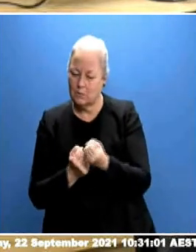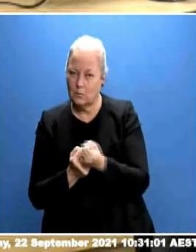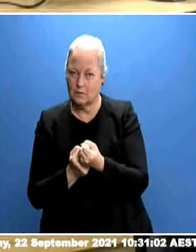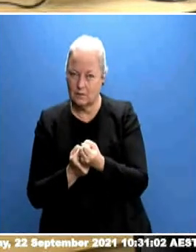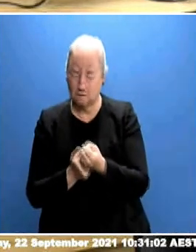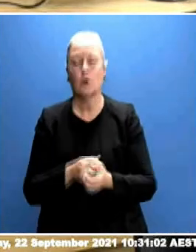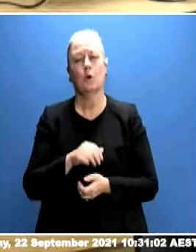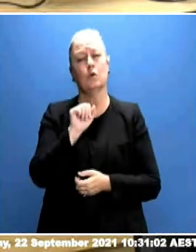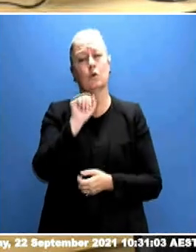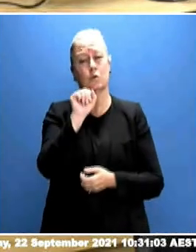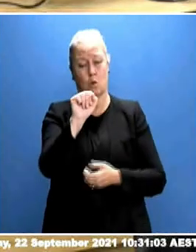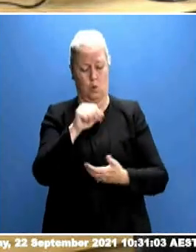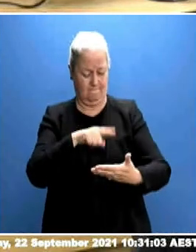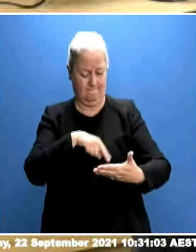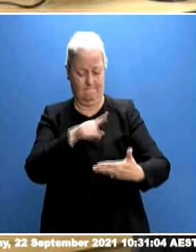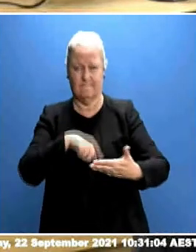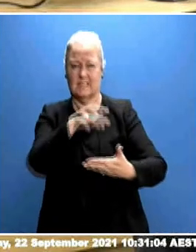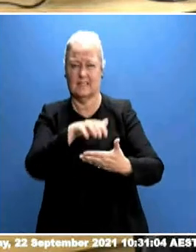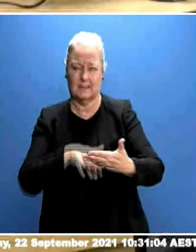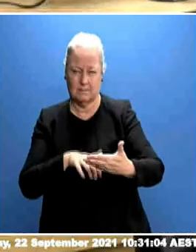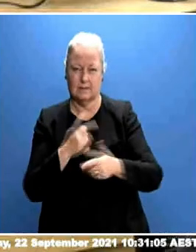In your statement during this process where you had been